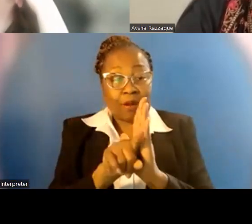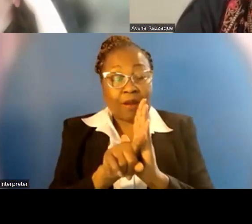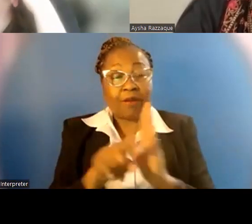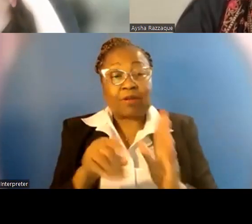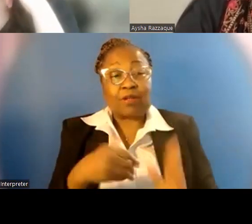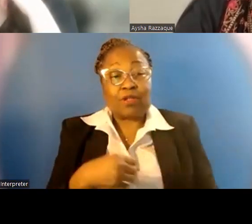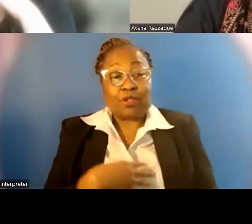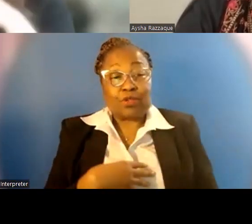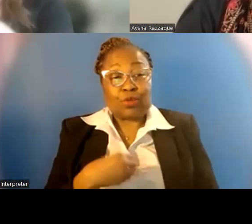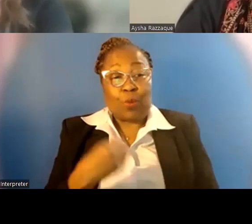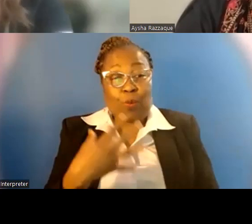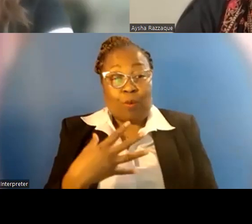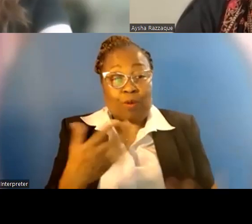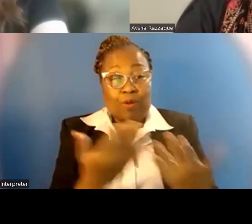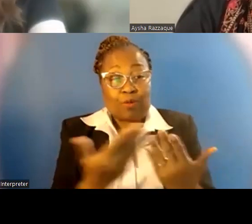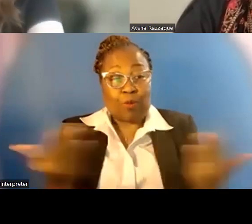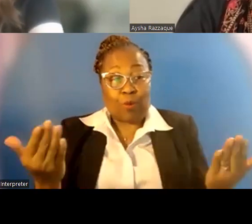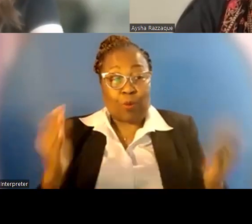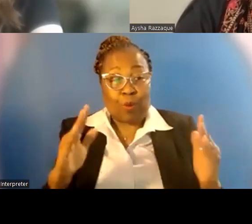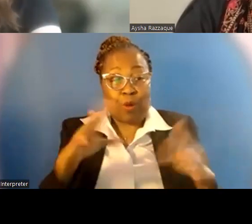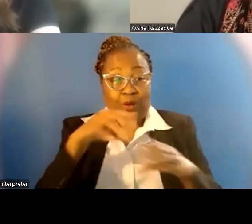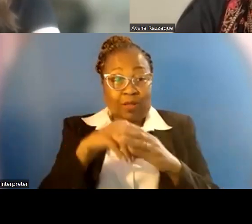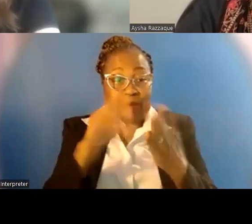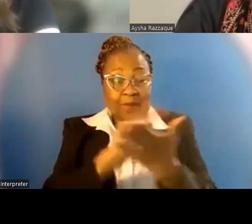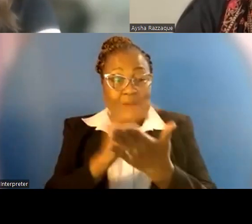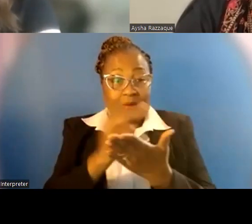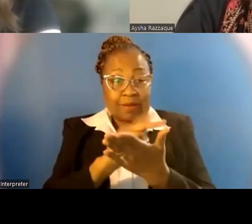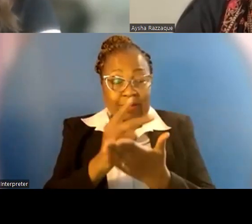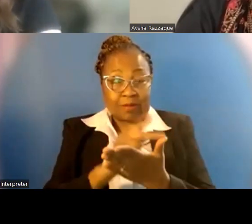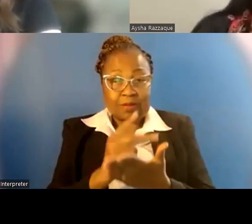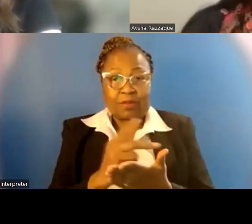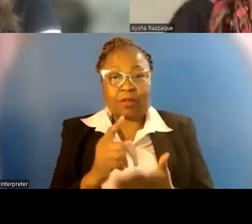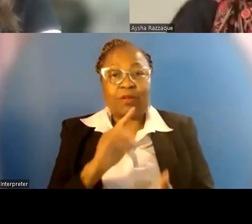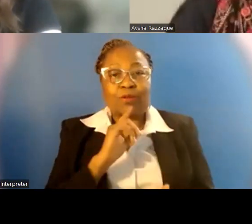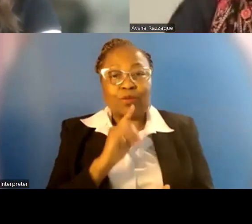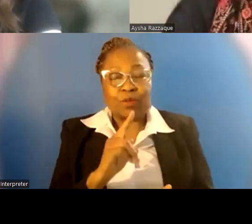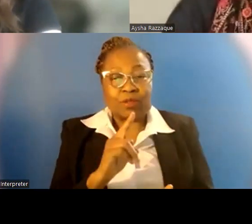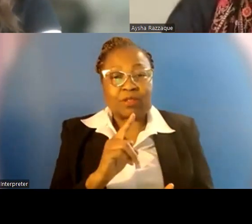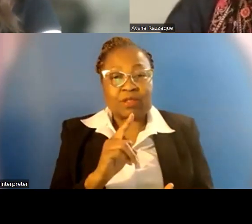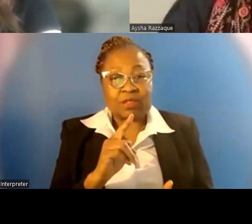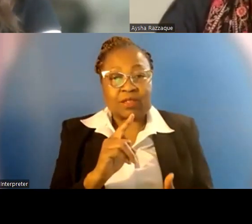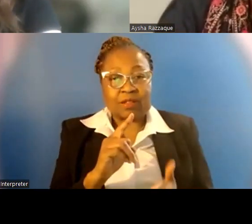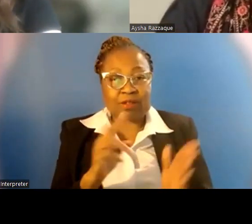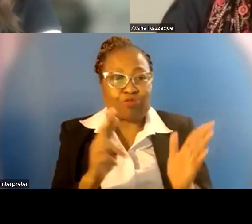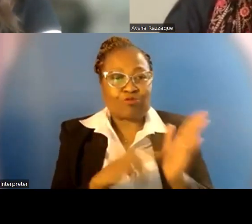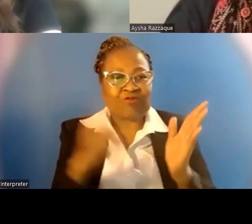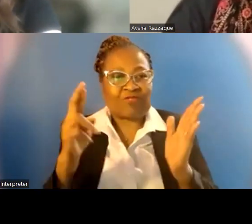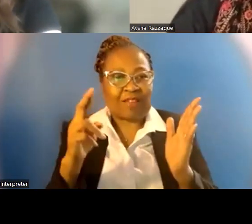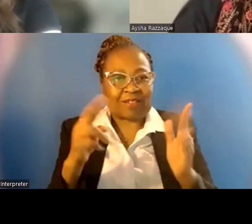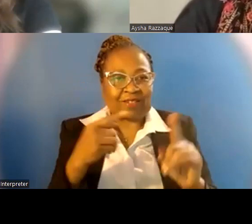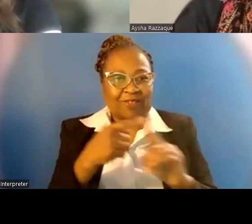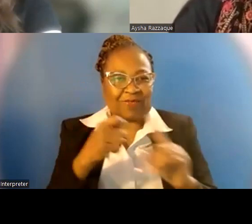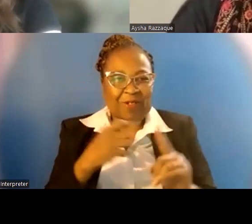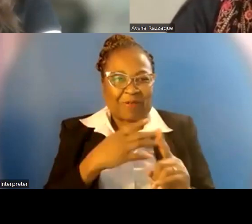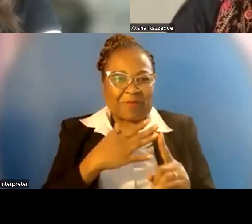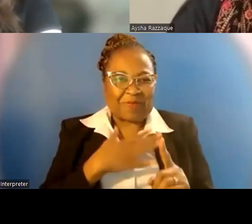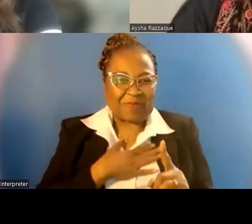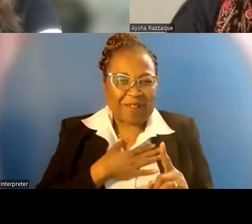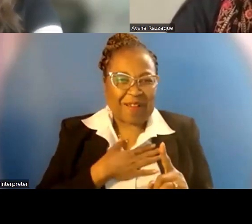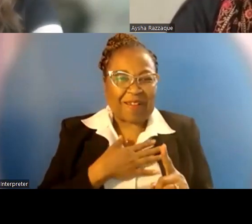and my kitchen, which is highlighted in a reflection from my saltwater aquarium.